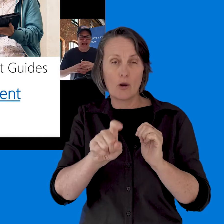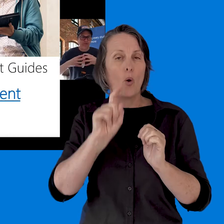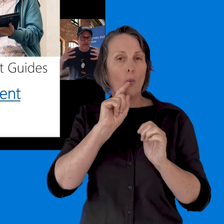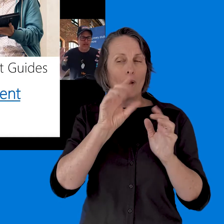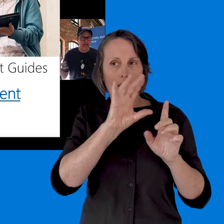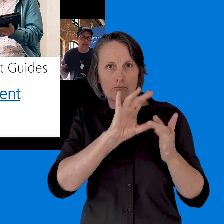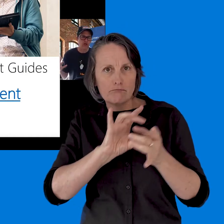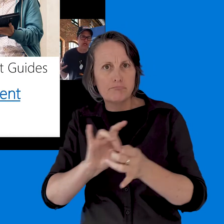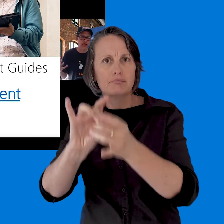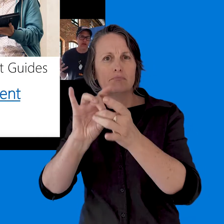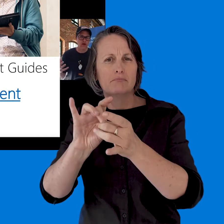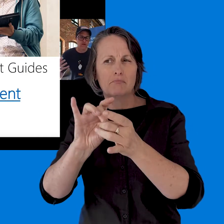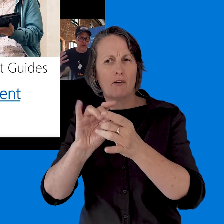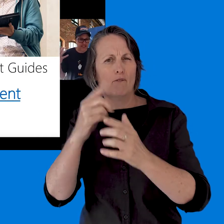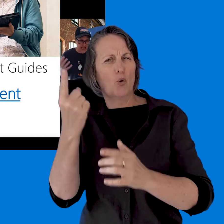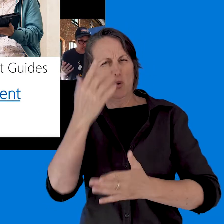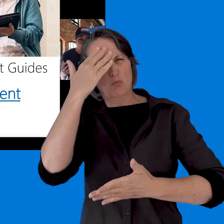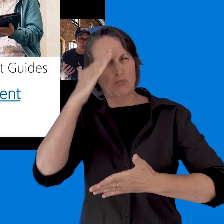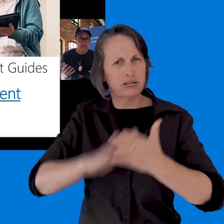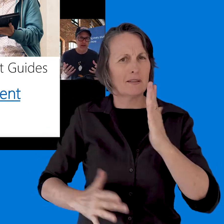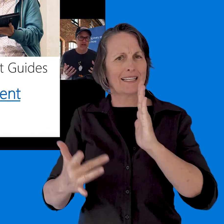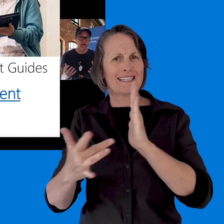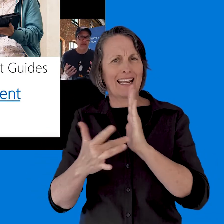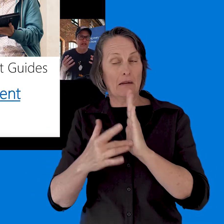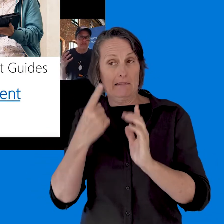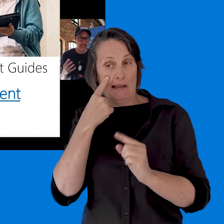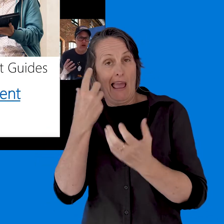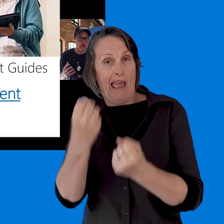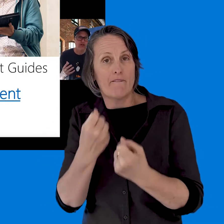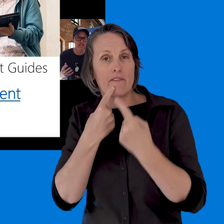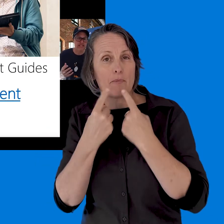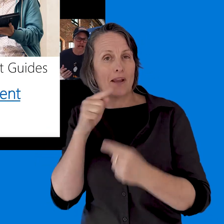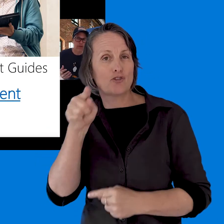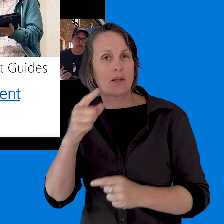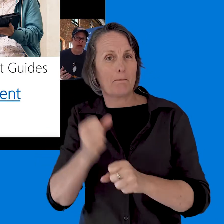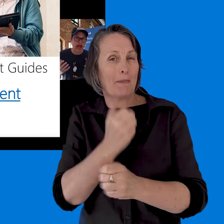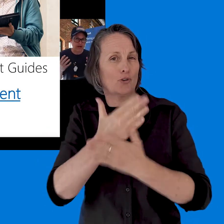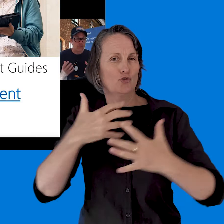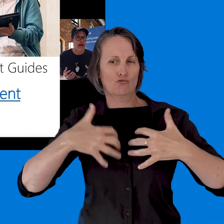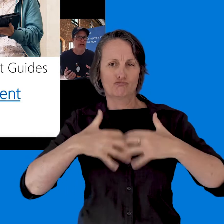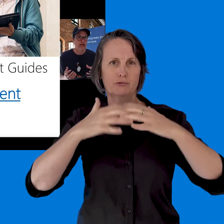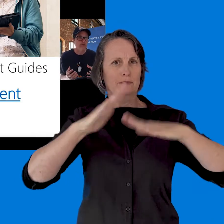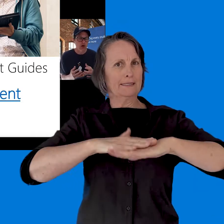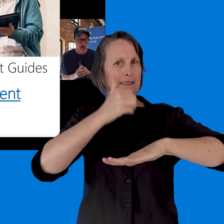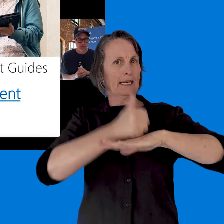Everything that you need from a technical perspective to get all this set up and running. Alright.